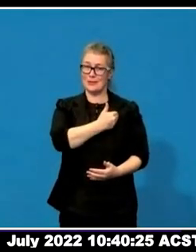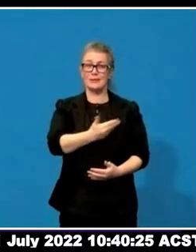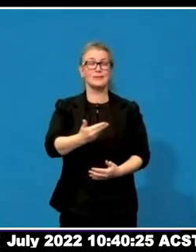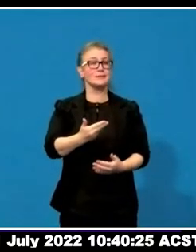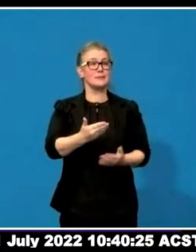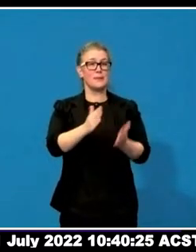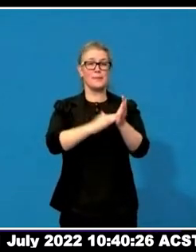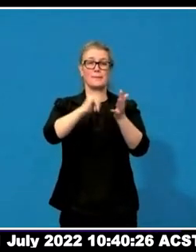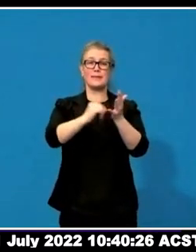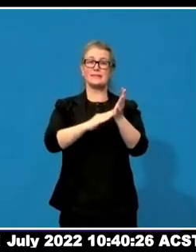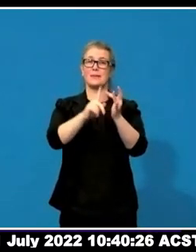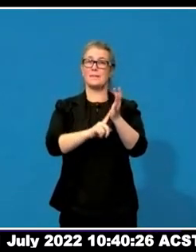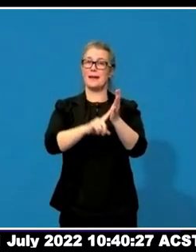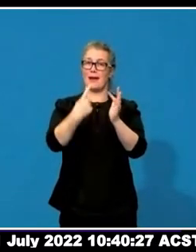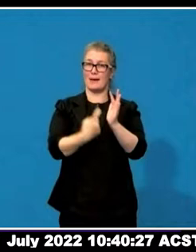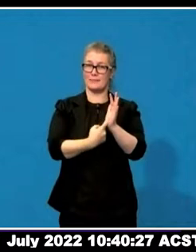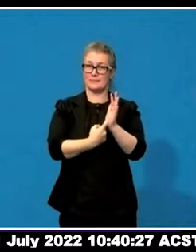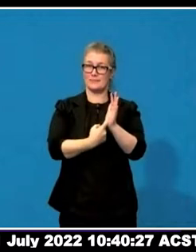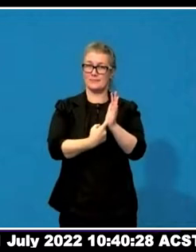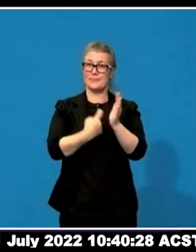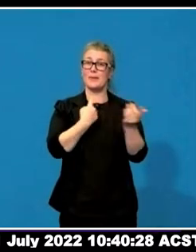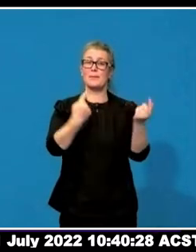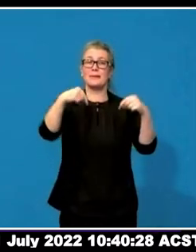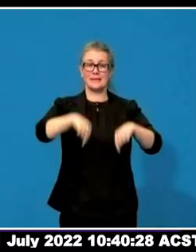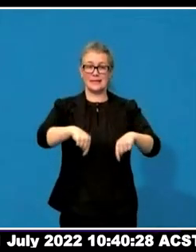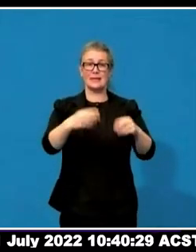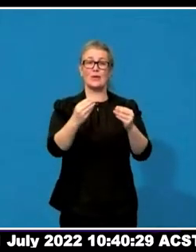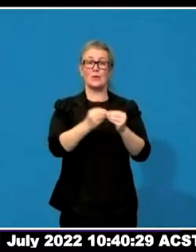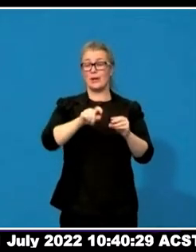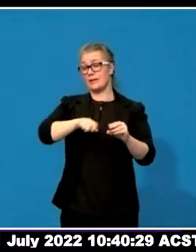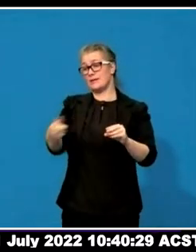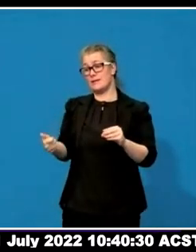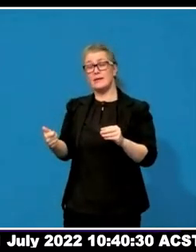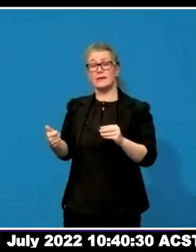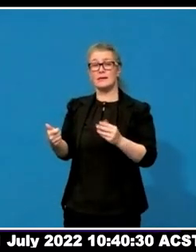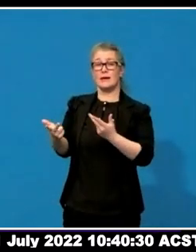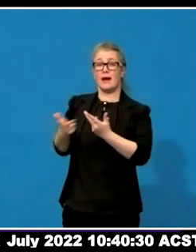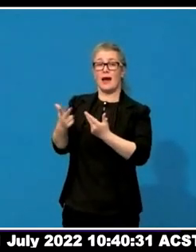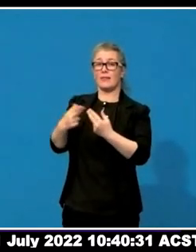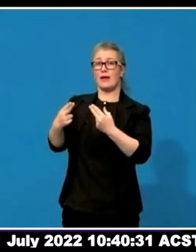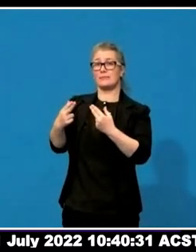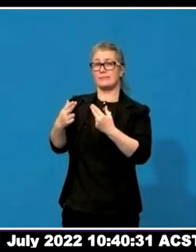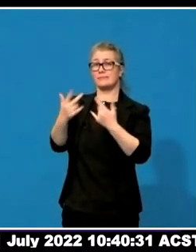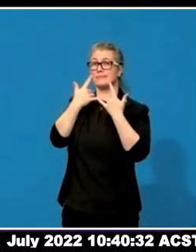I appear with my learned junior, Ms Clohessy, instructed by Crown Law. Thank you very much, Ms McMillan.